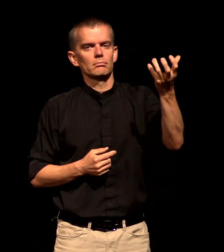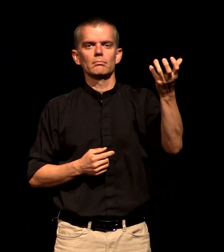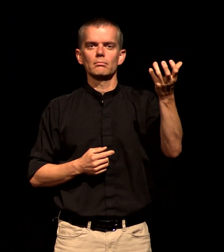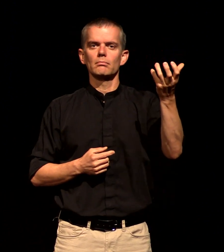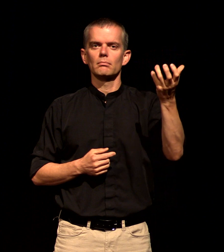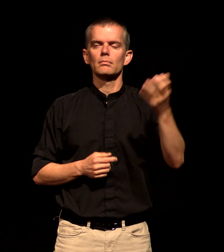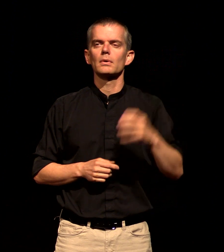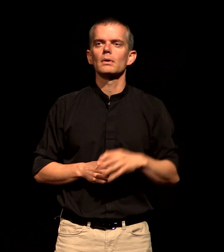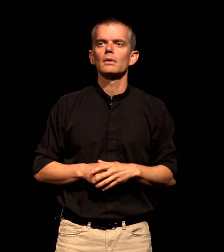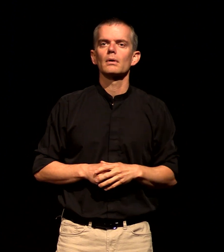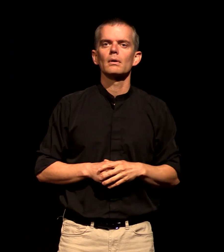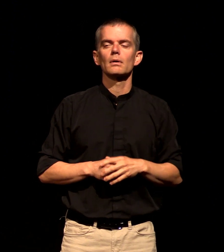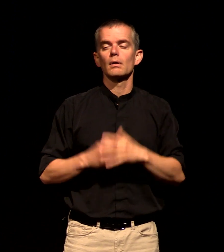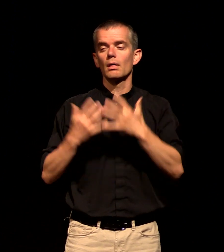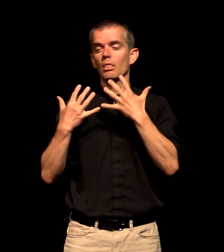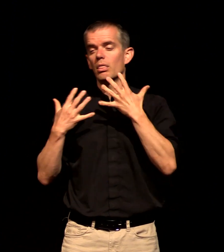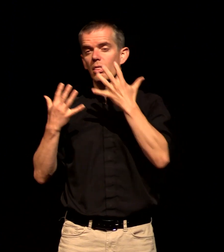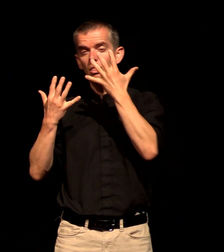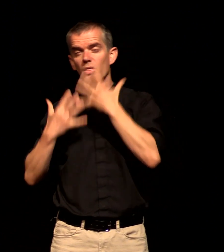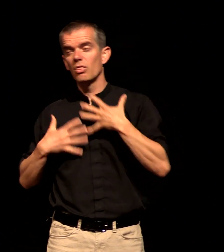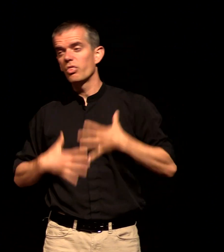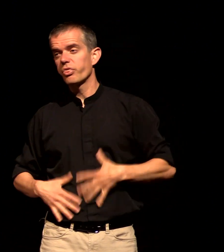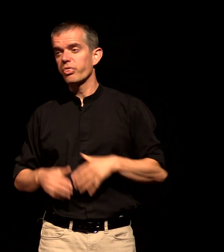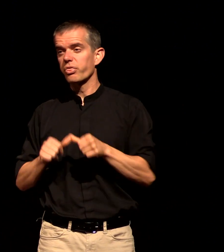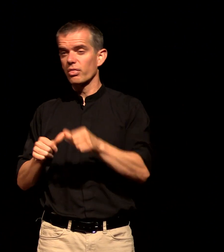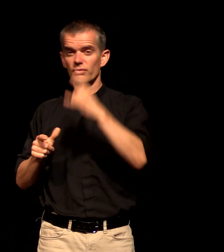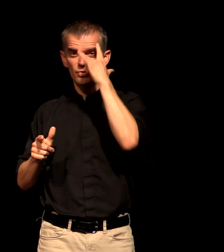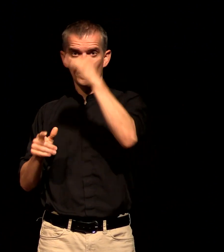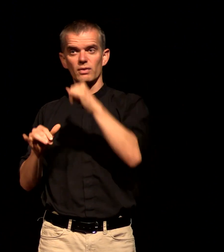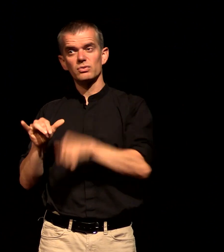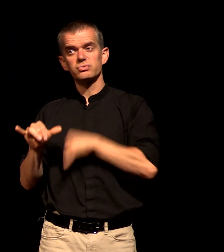sorrow, because it has a direction, and it has a